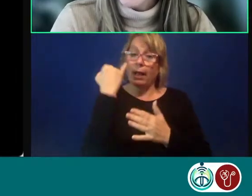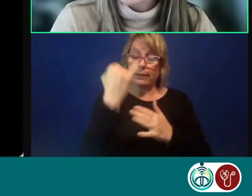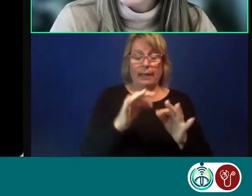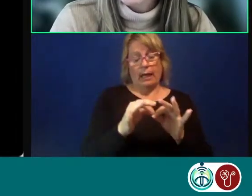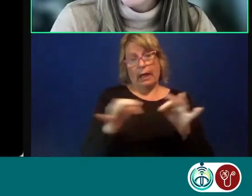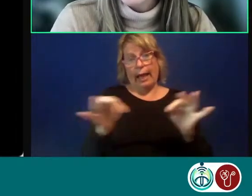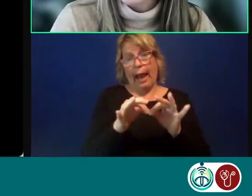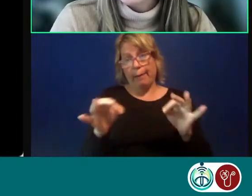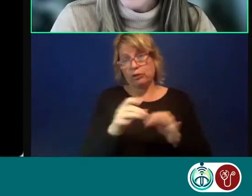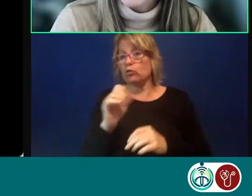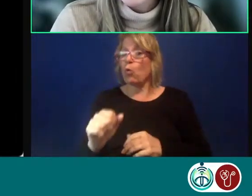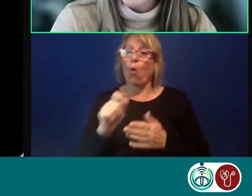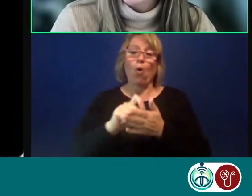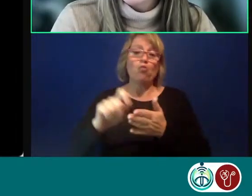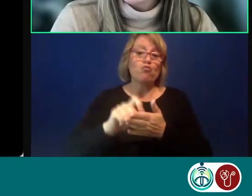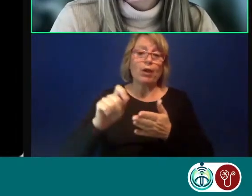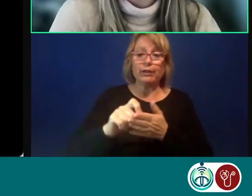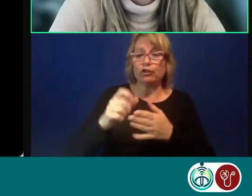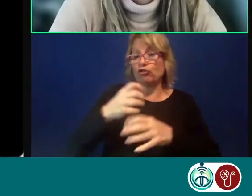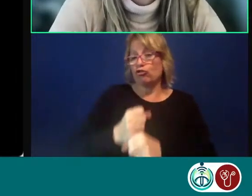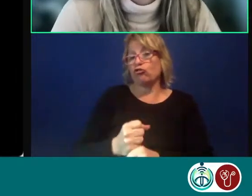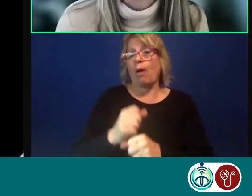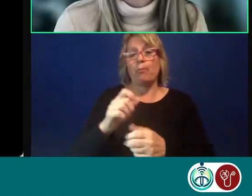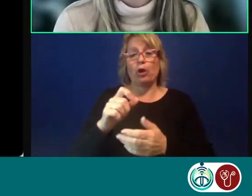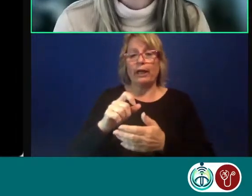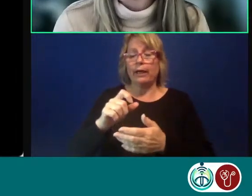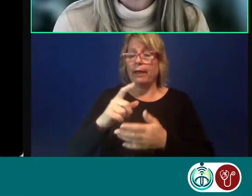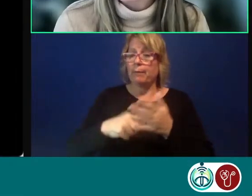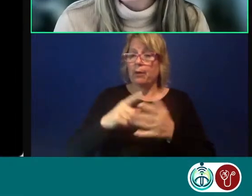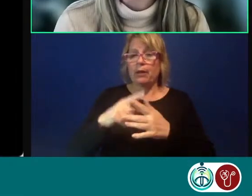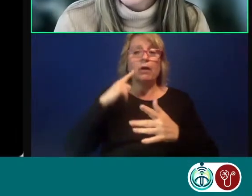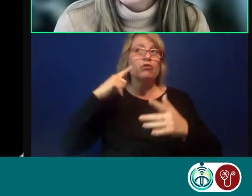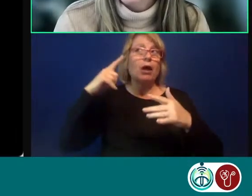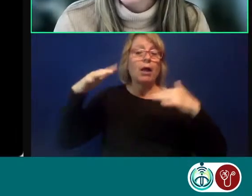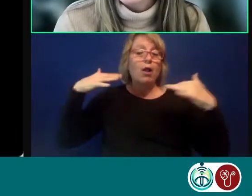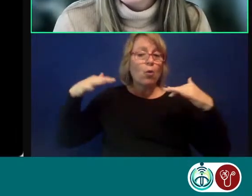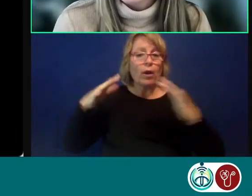summaries of what you've spoken about, try and reduce background noise as much as possible.